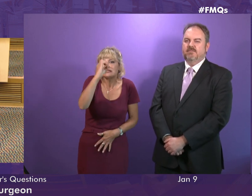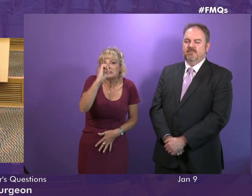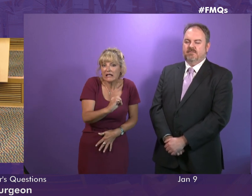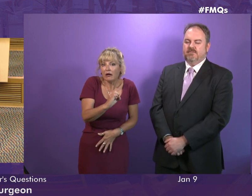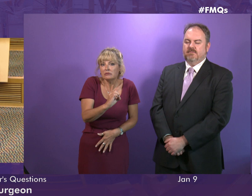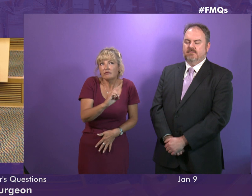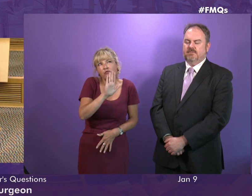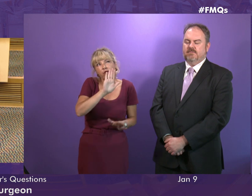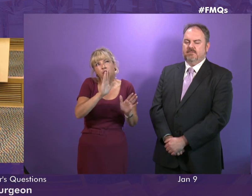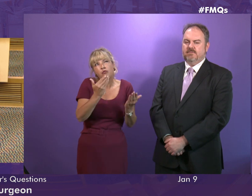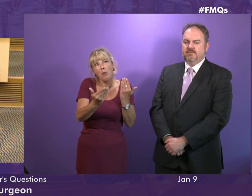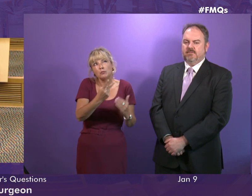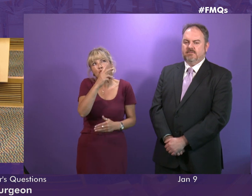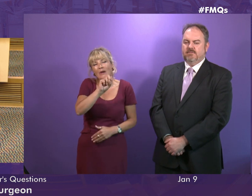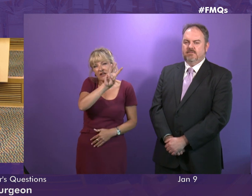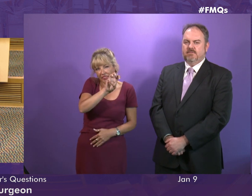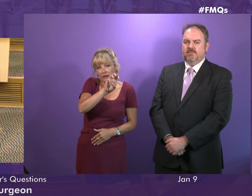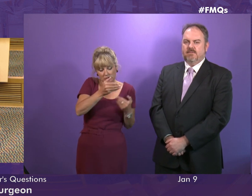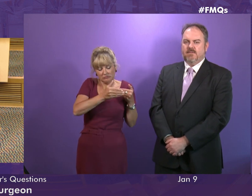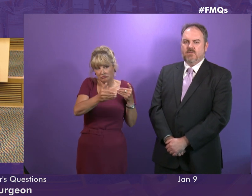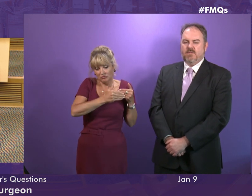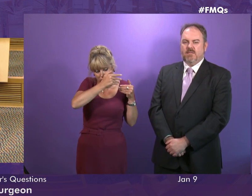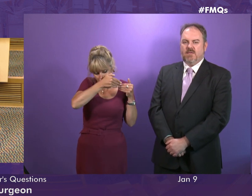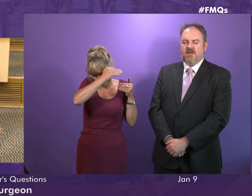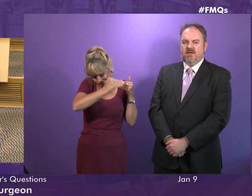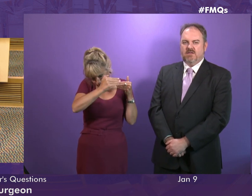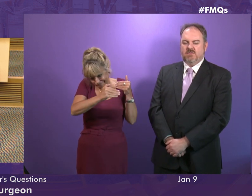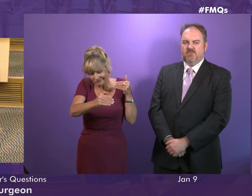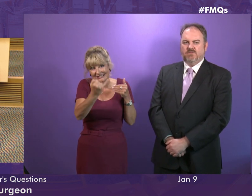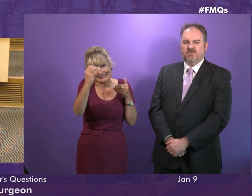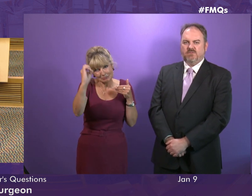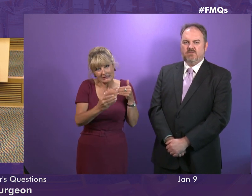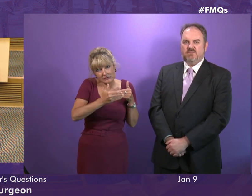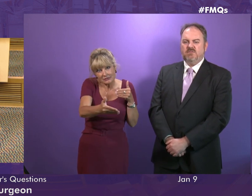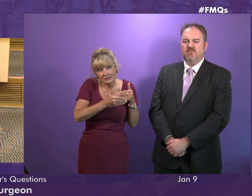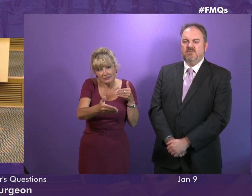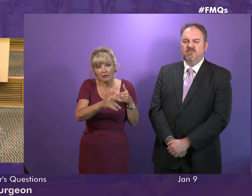which is the period that it talks about in its report. Over the same period, the Scottish